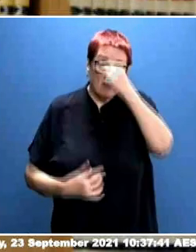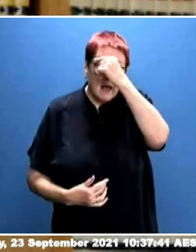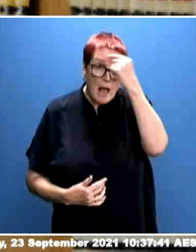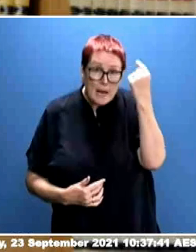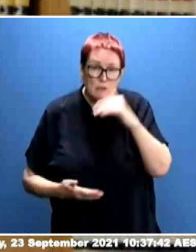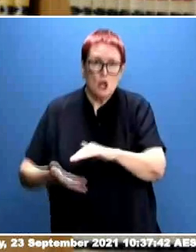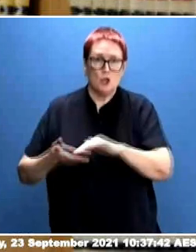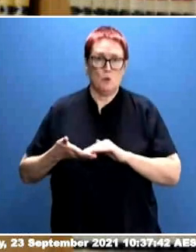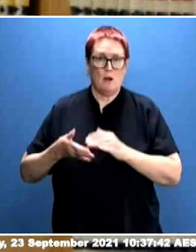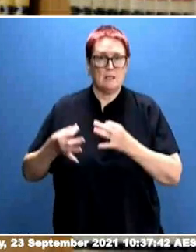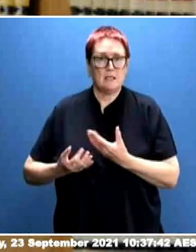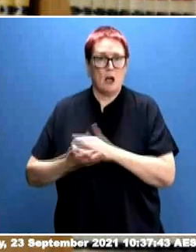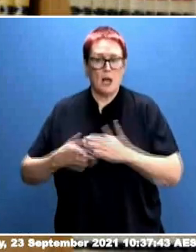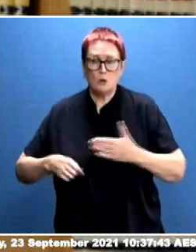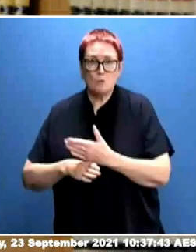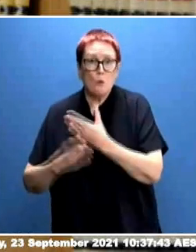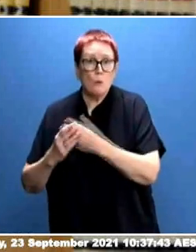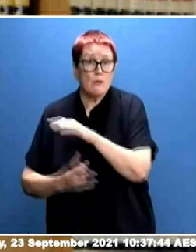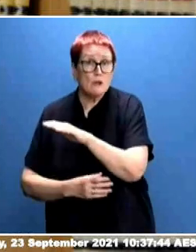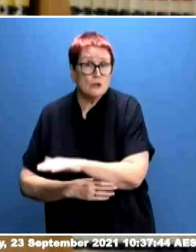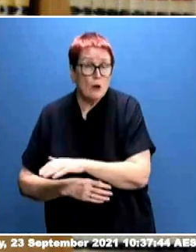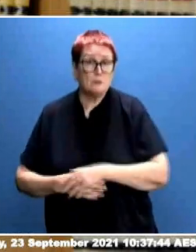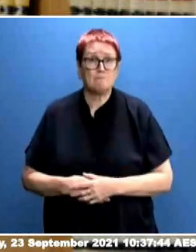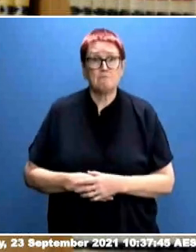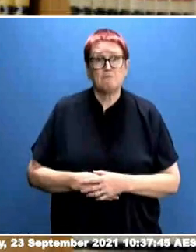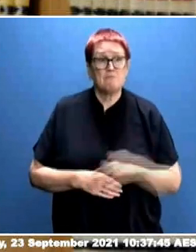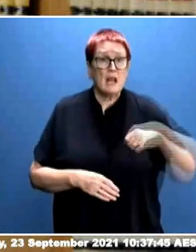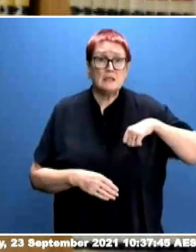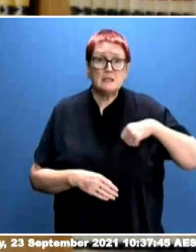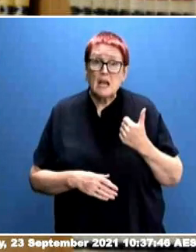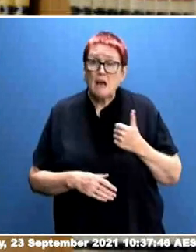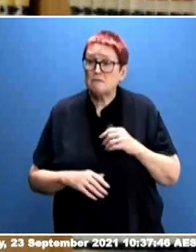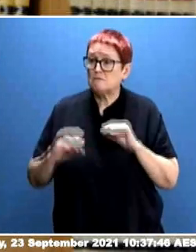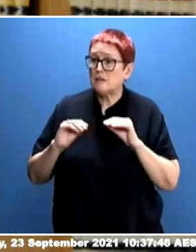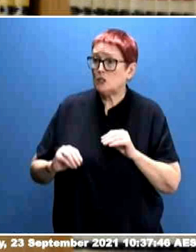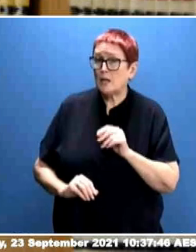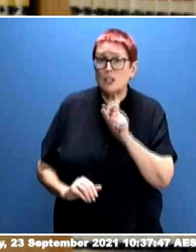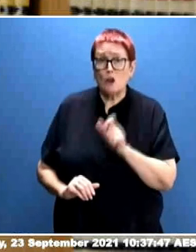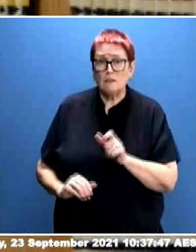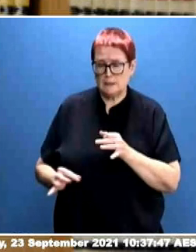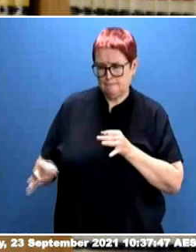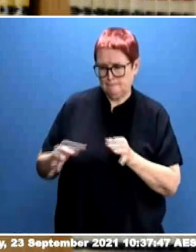so the staff and our education officer, they design our daily program activities to best address those five things.